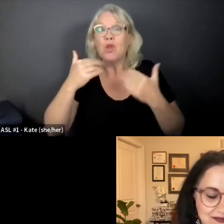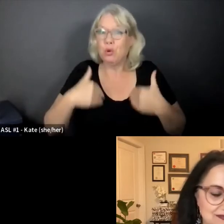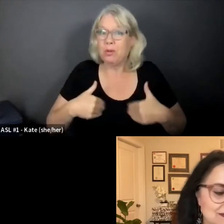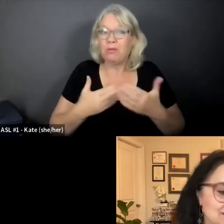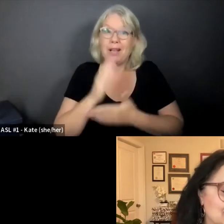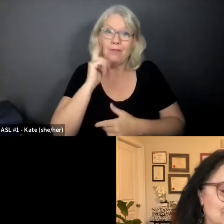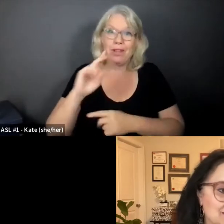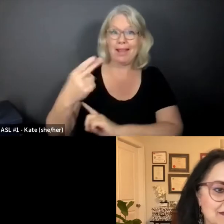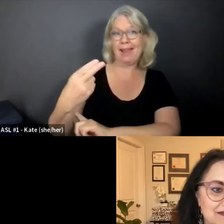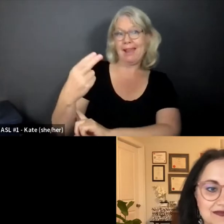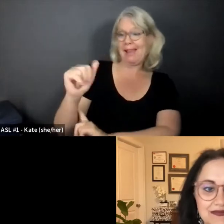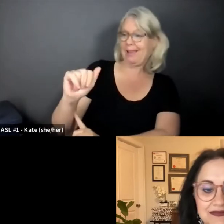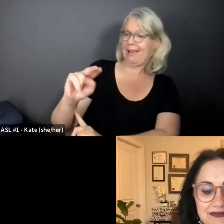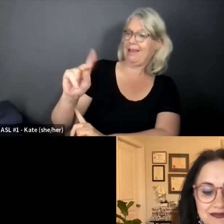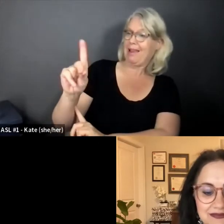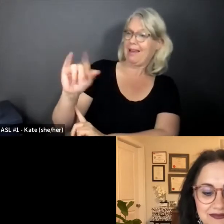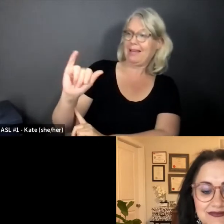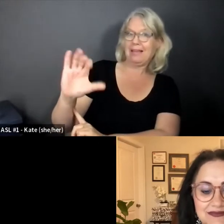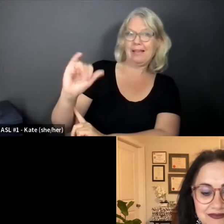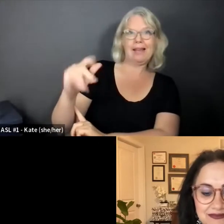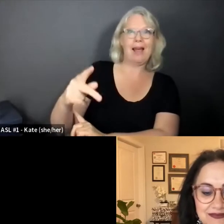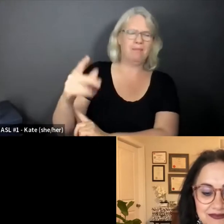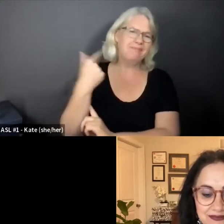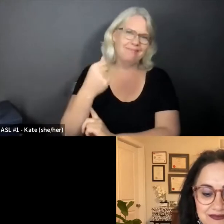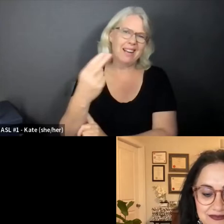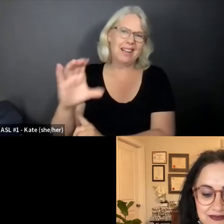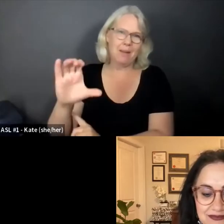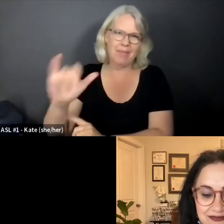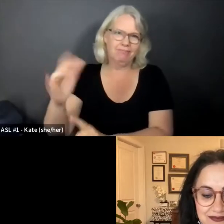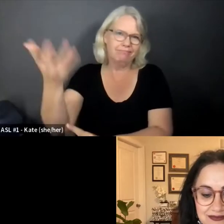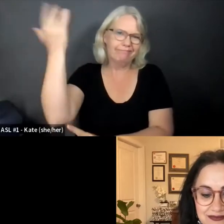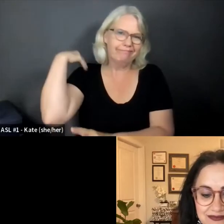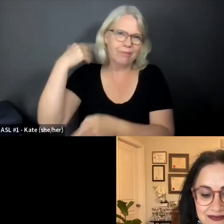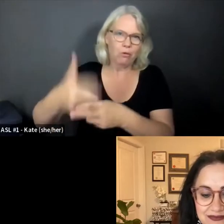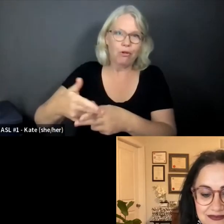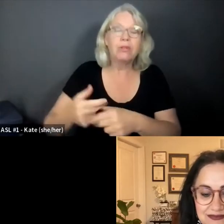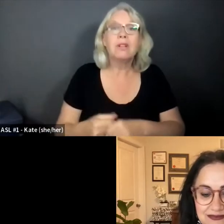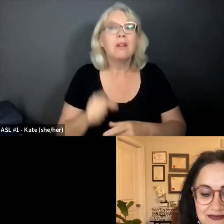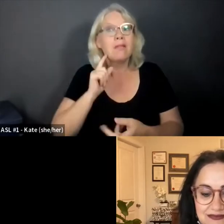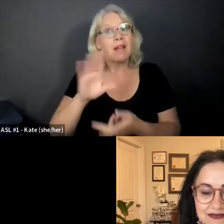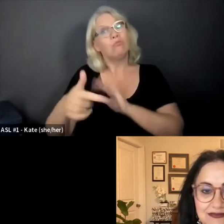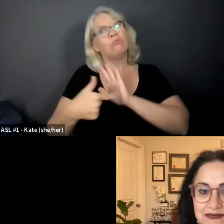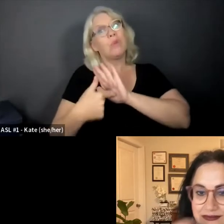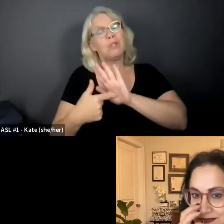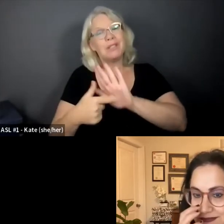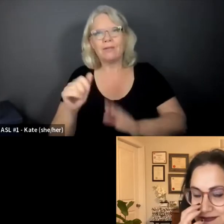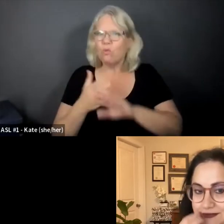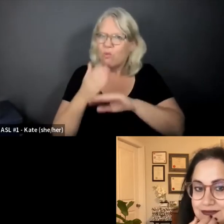AND REPRESENTED OVER 75 DISABILITY-RELATED ADVOCACY GROUPS AND AGENCIES TO OPPOSE VERSIONS